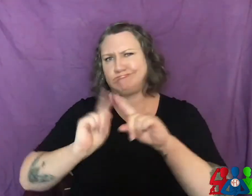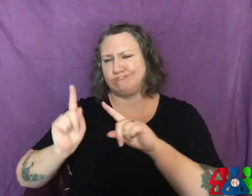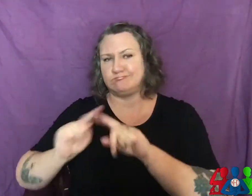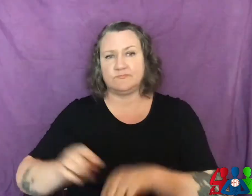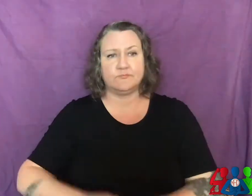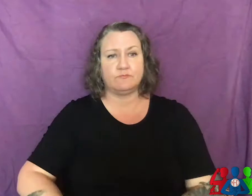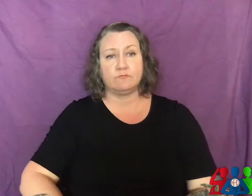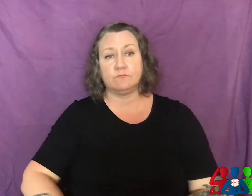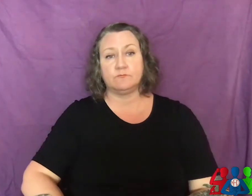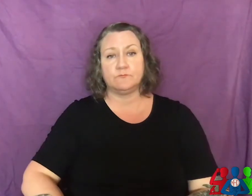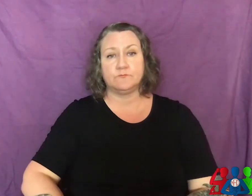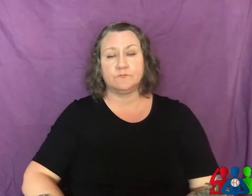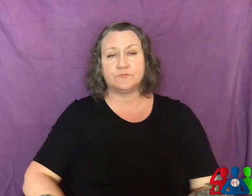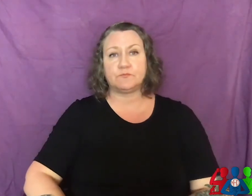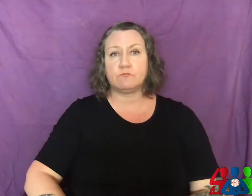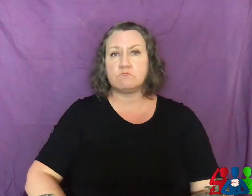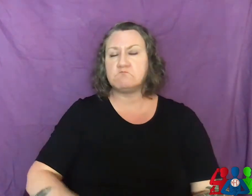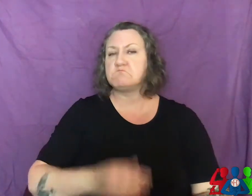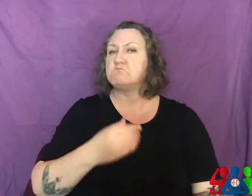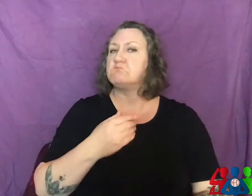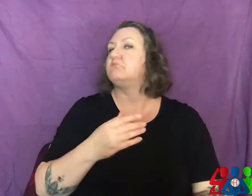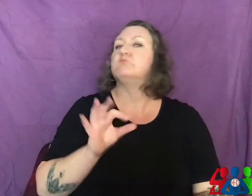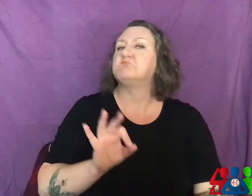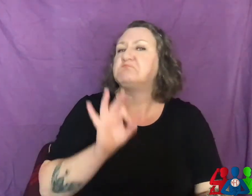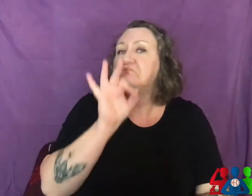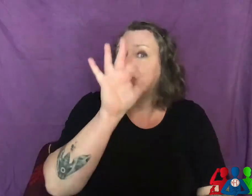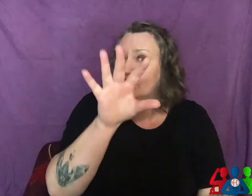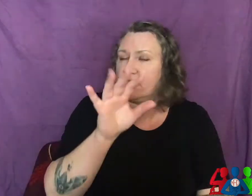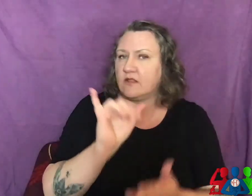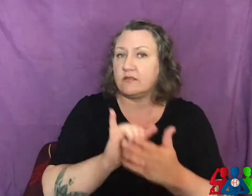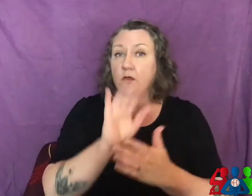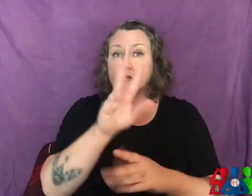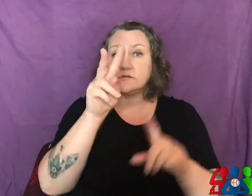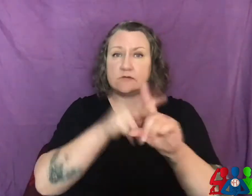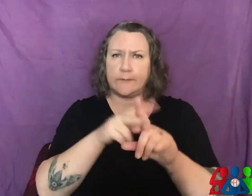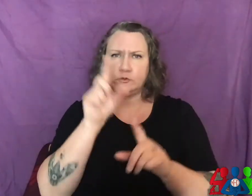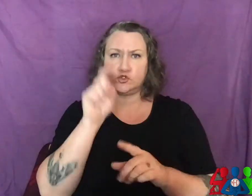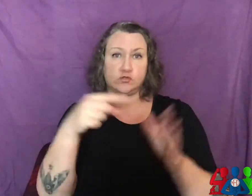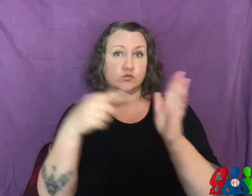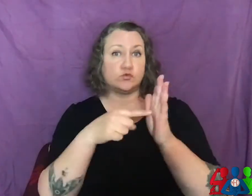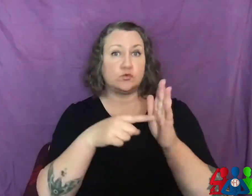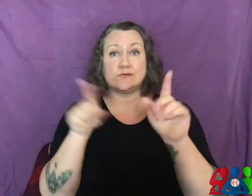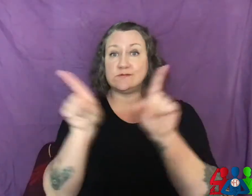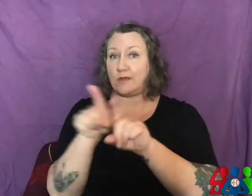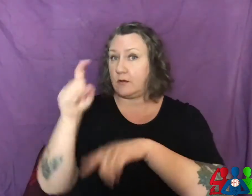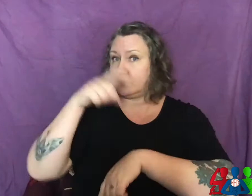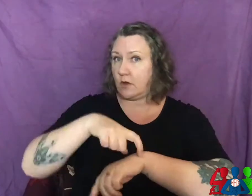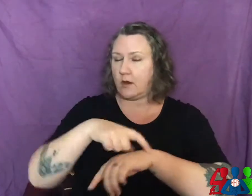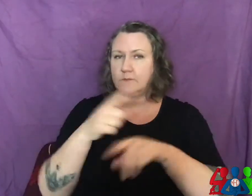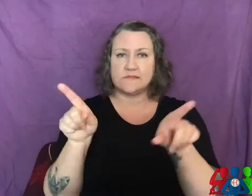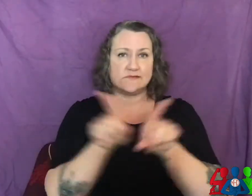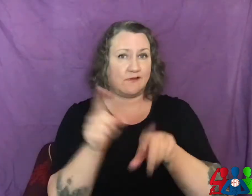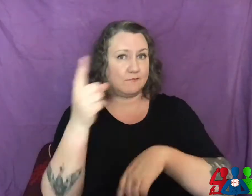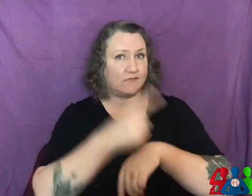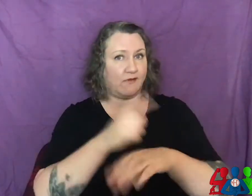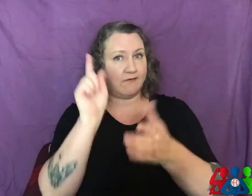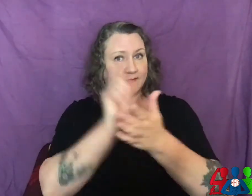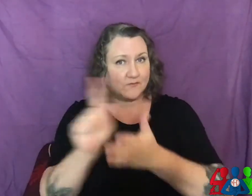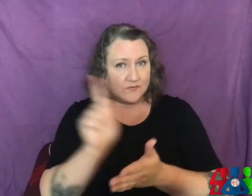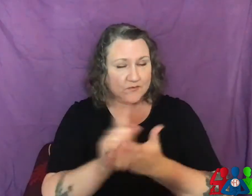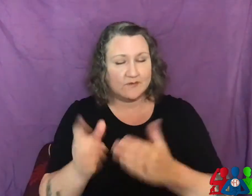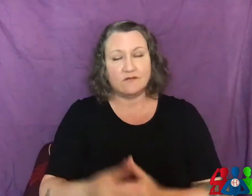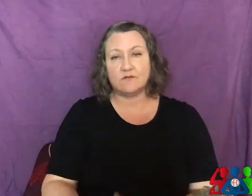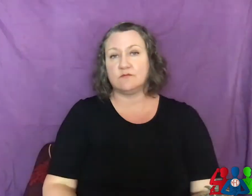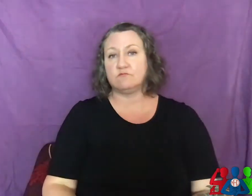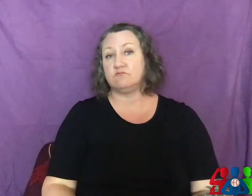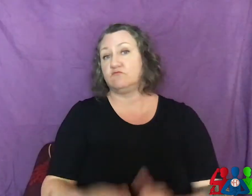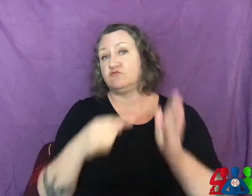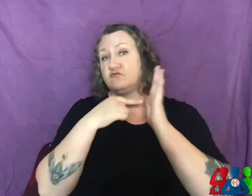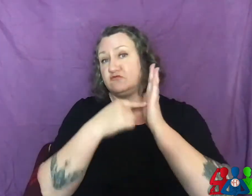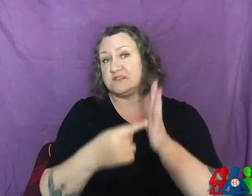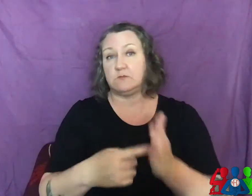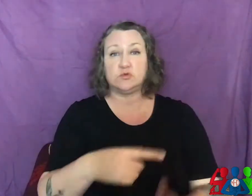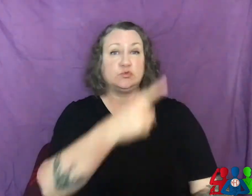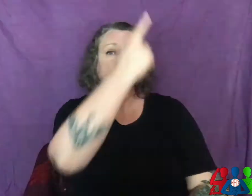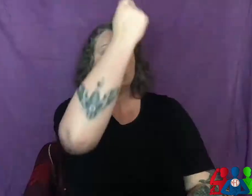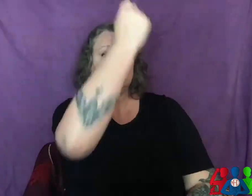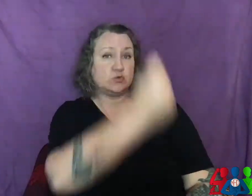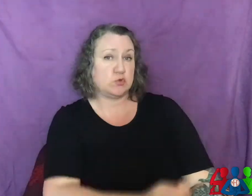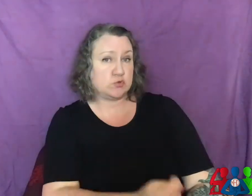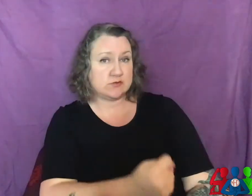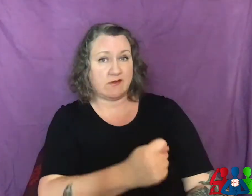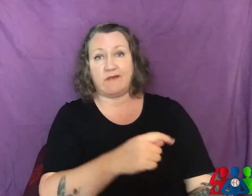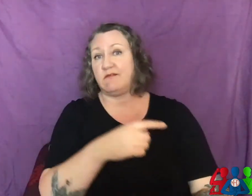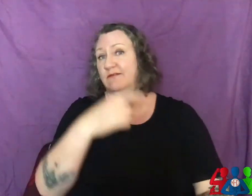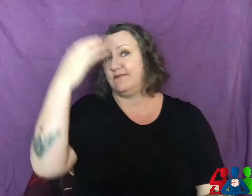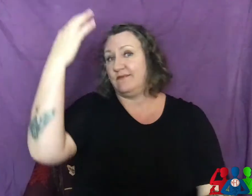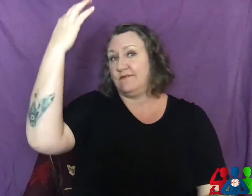submit, and so on. I suggest that assignments be due at the same day and same time every